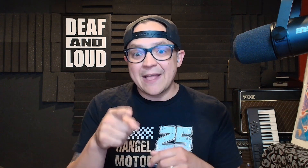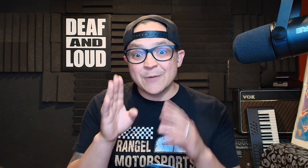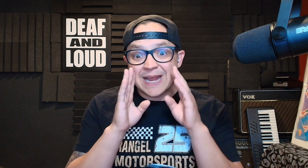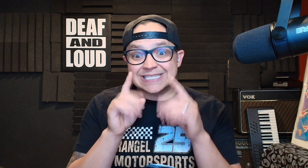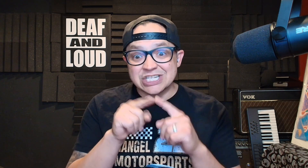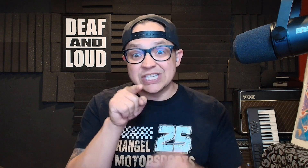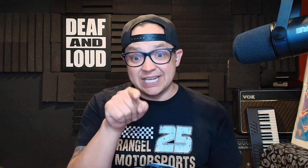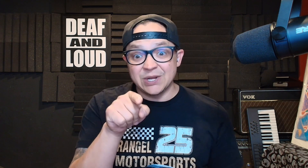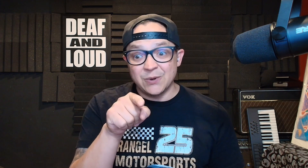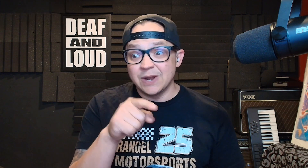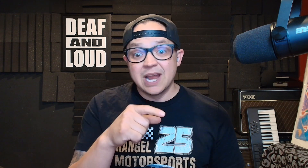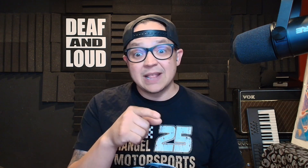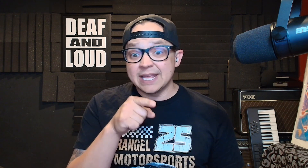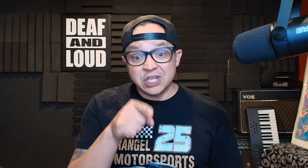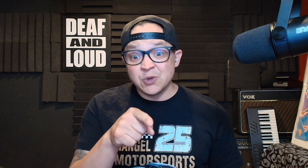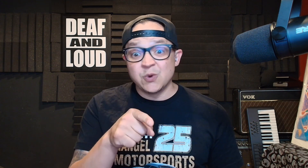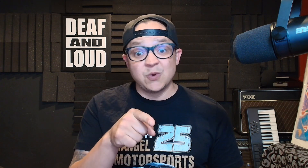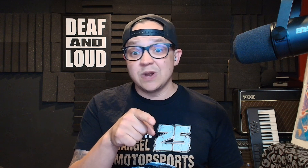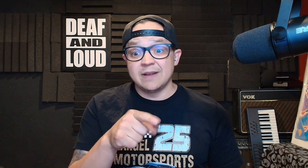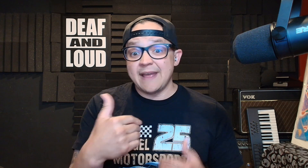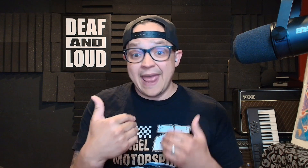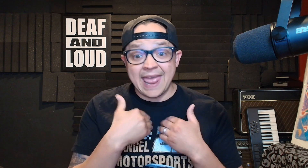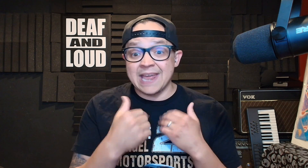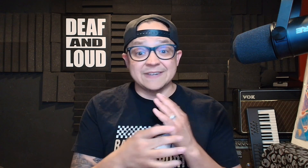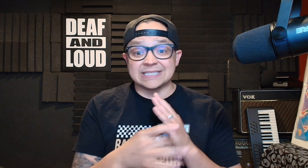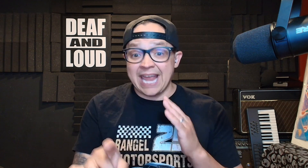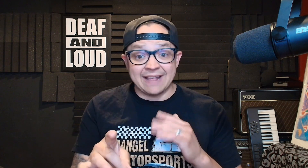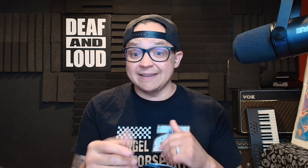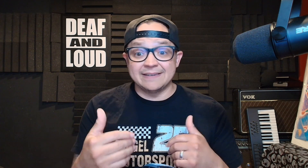They're paying attention to you. Like, you have a talent.